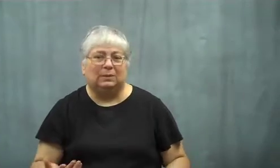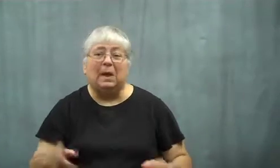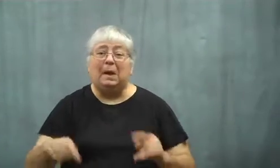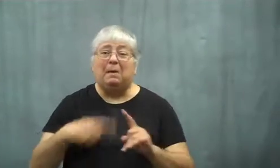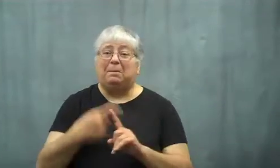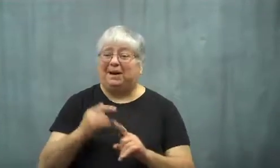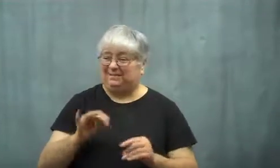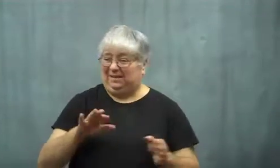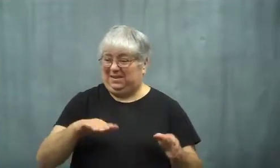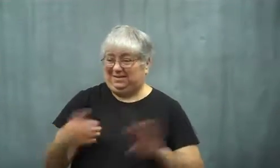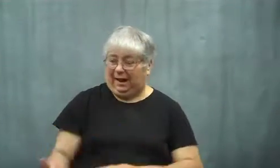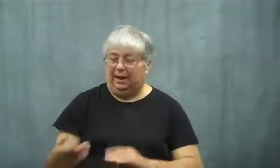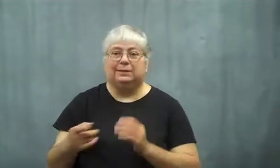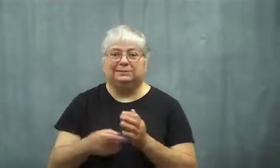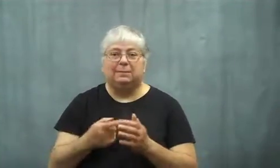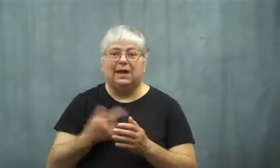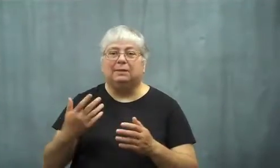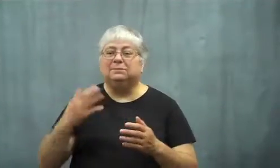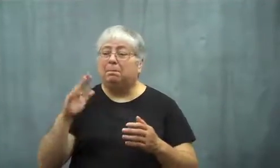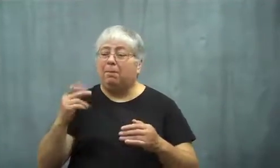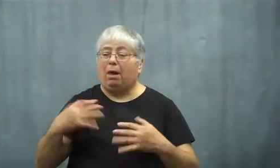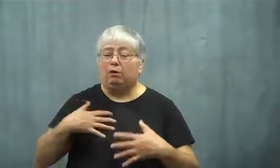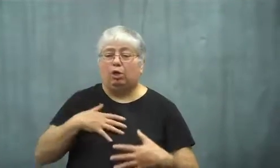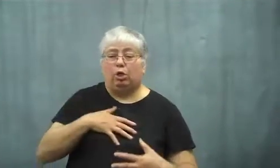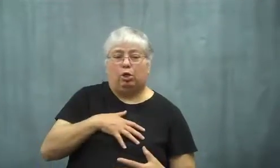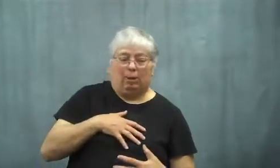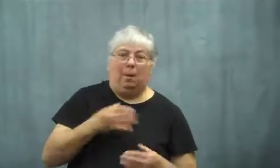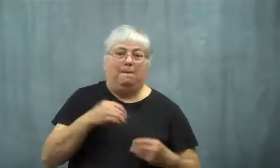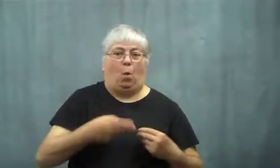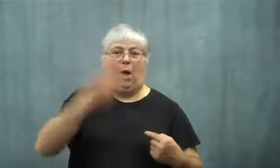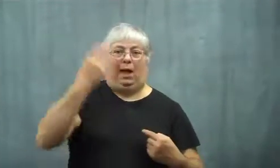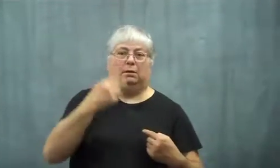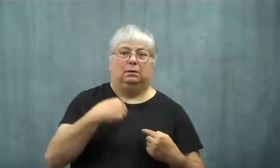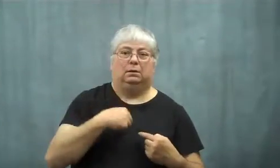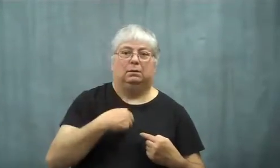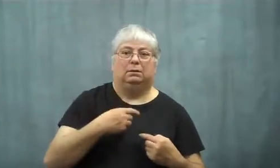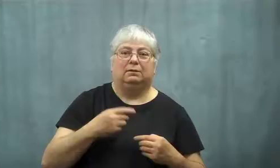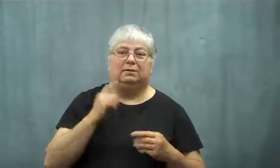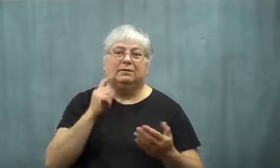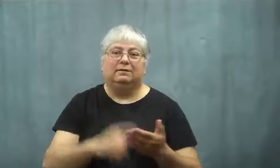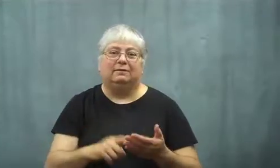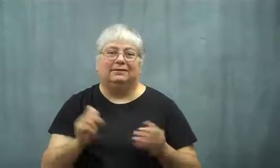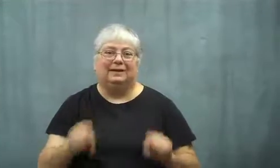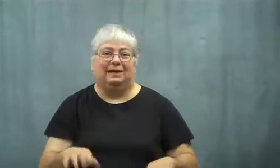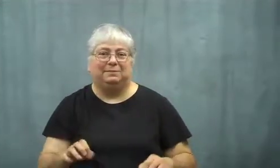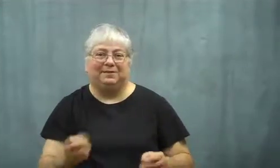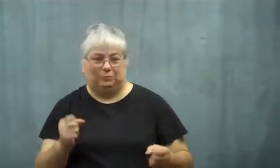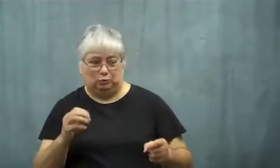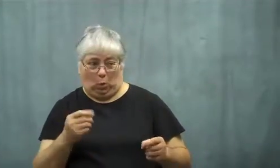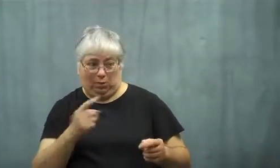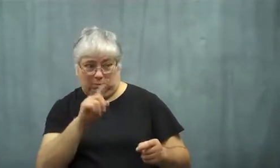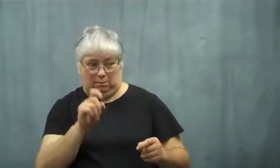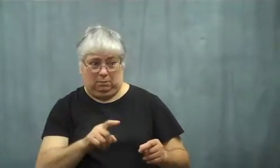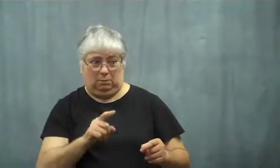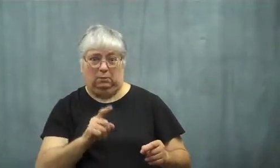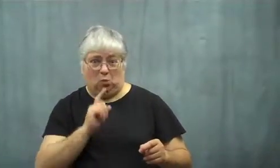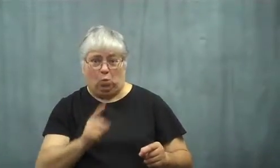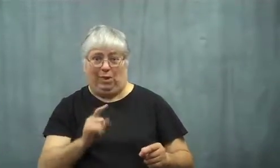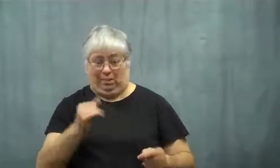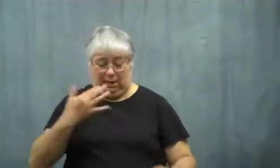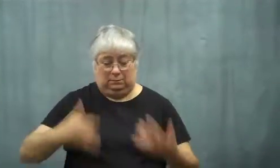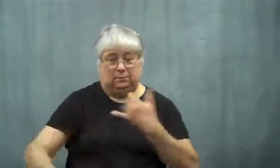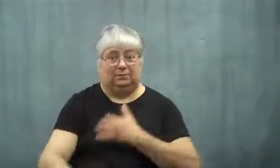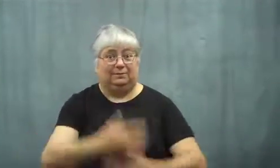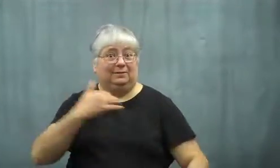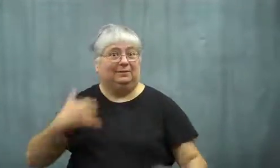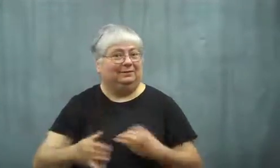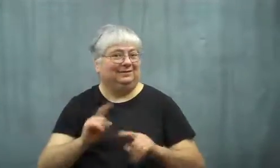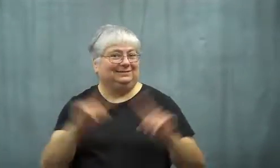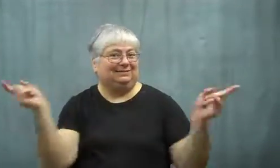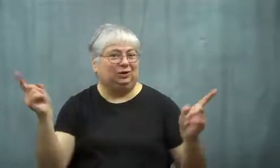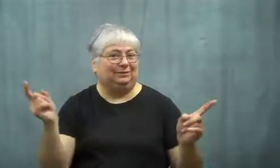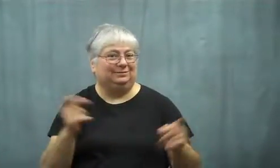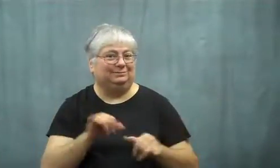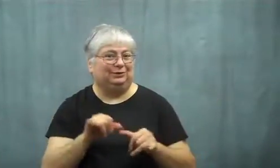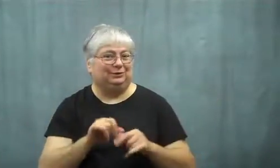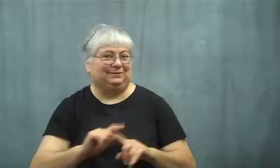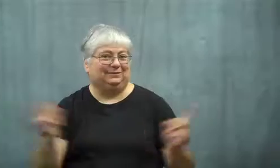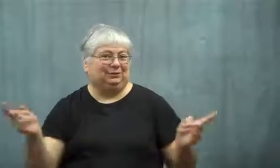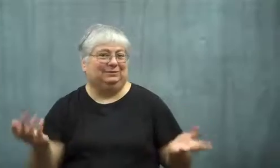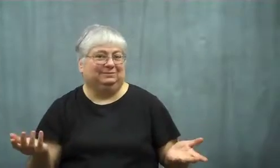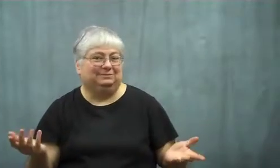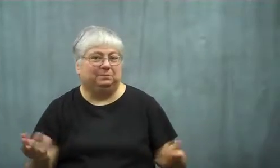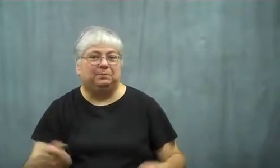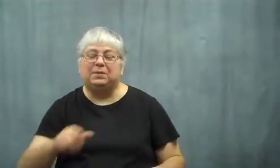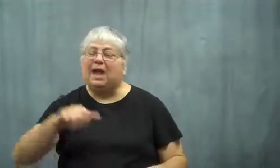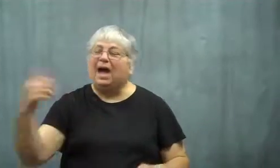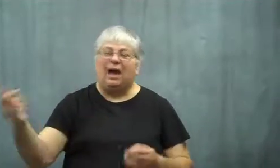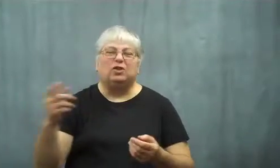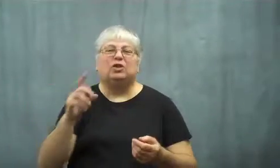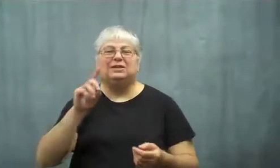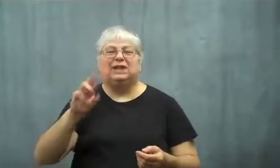After death, the chemical can pool in a certain part and give a high reading.